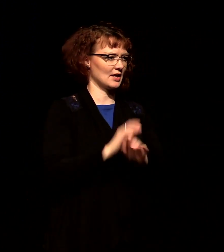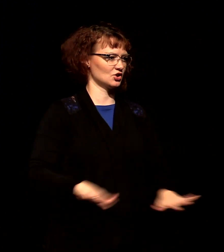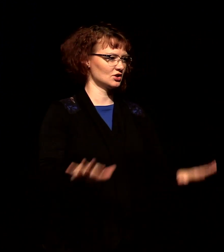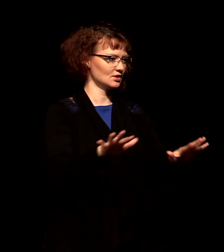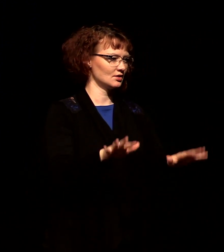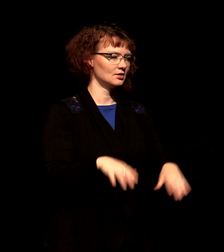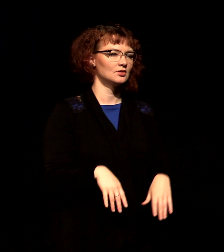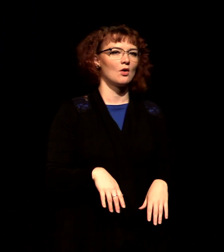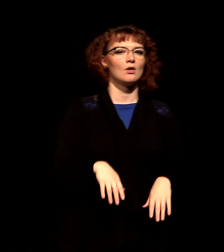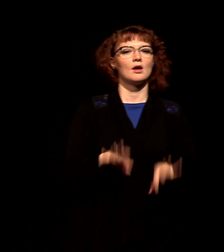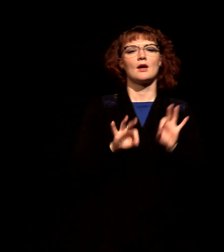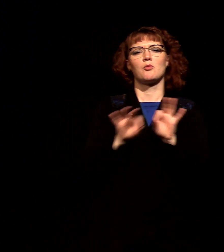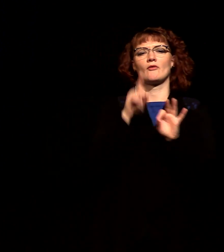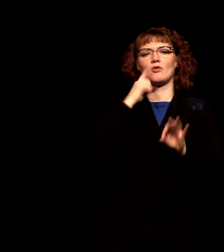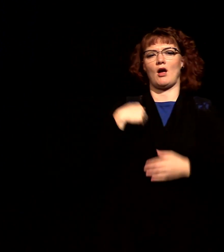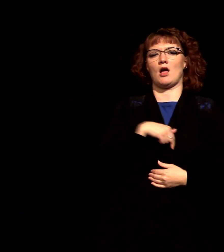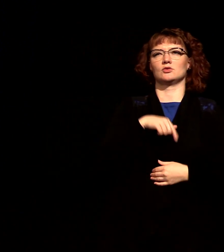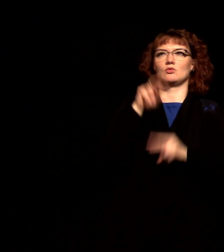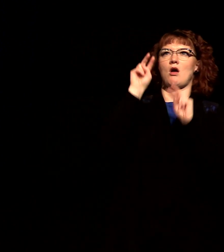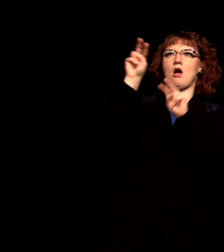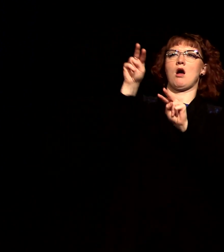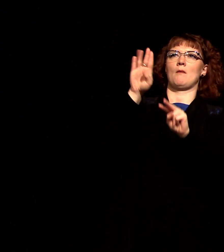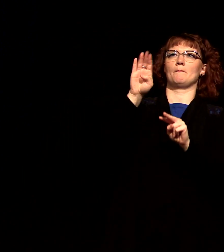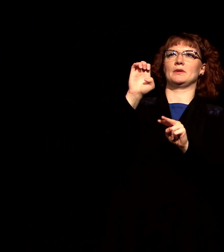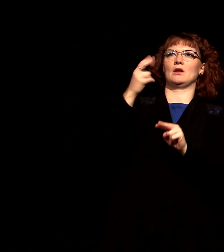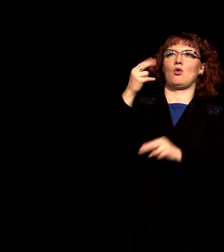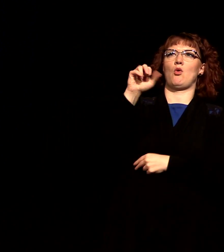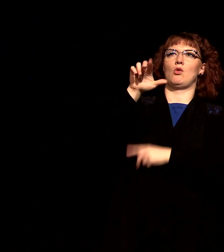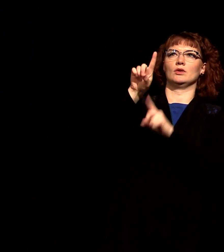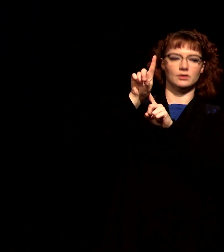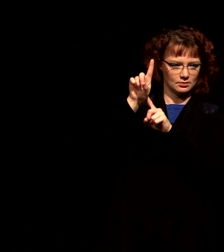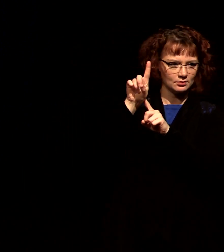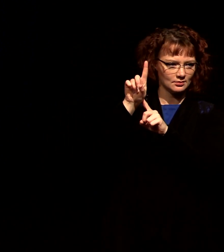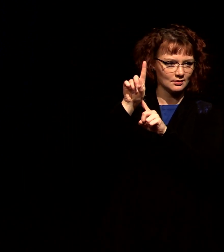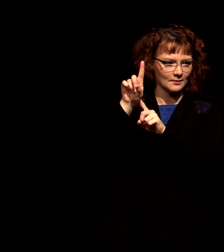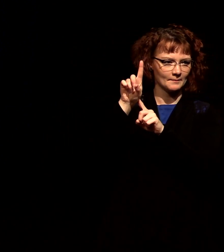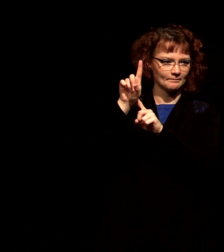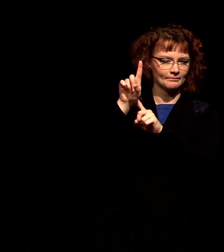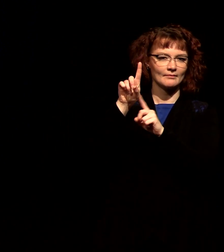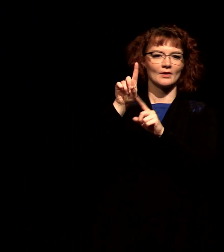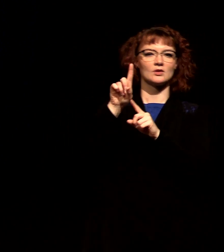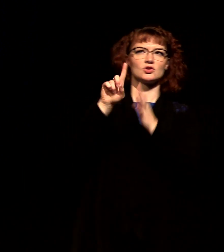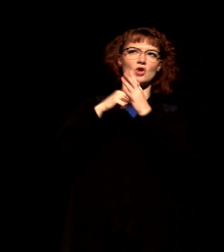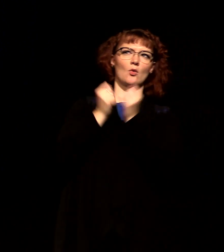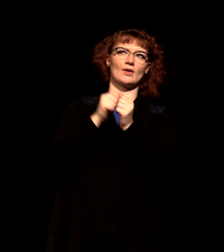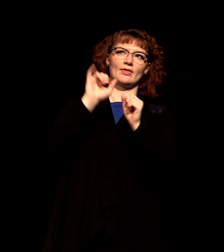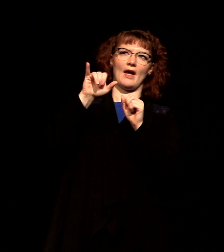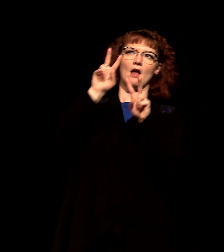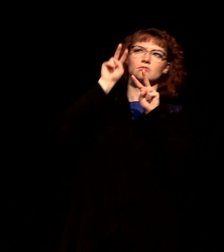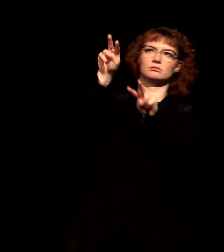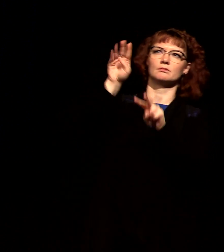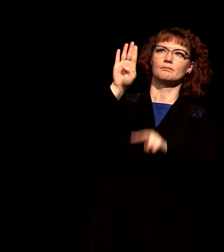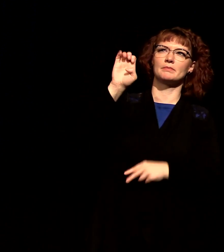it's important for us to behold who he is, we often say at Salem Alliance, that we want to start in a place of beholding the